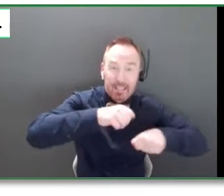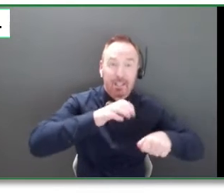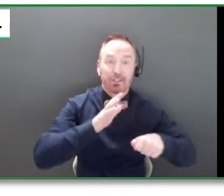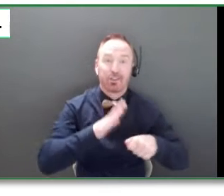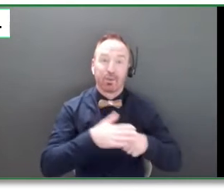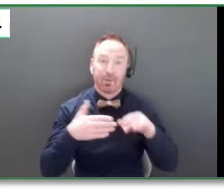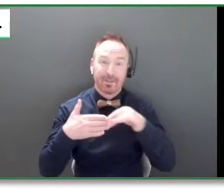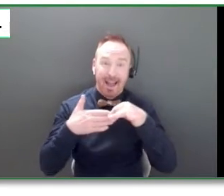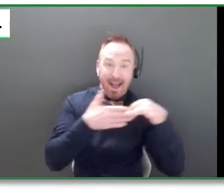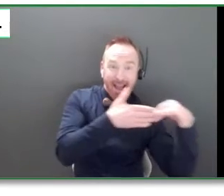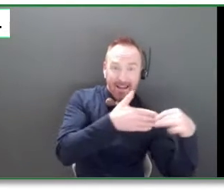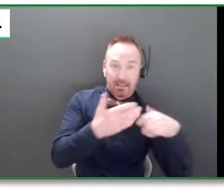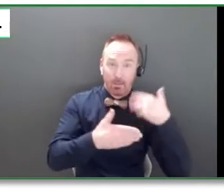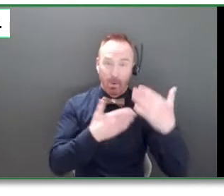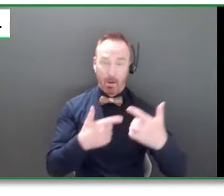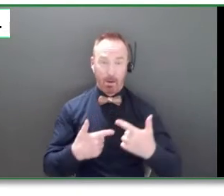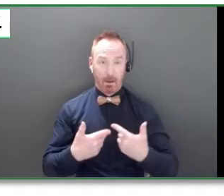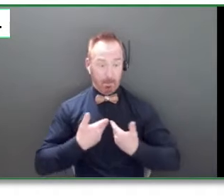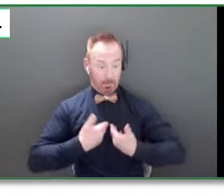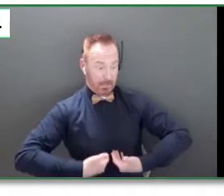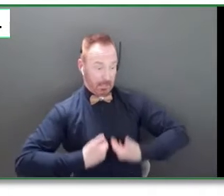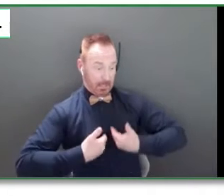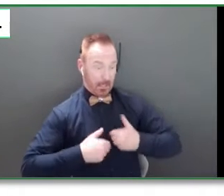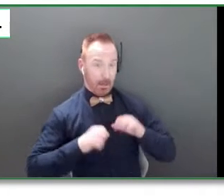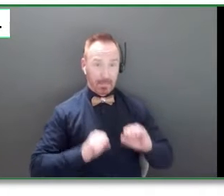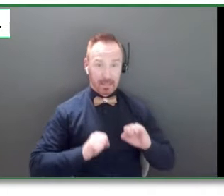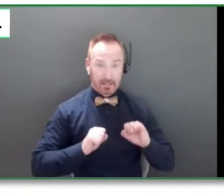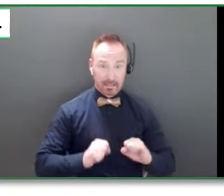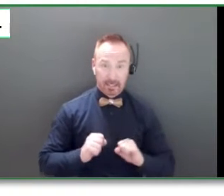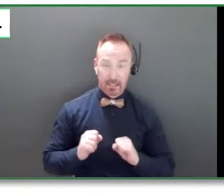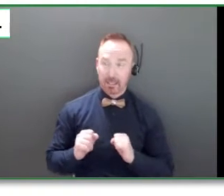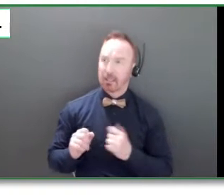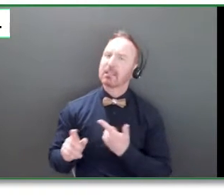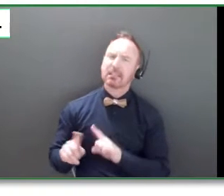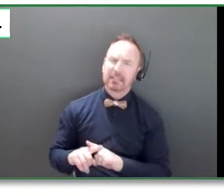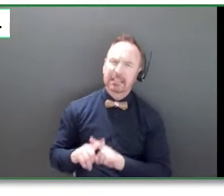than others I should be able to do that.